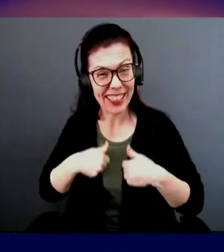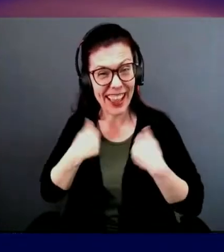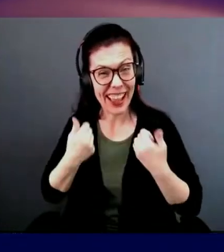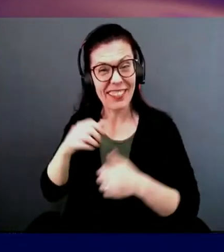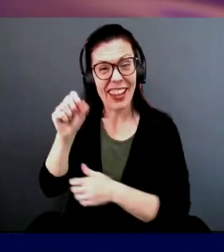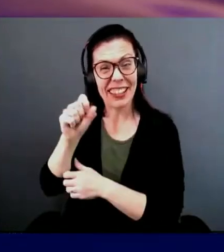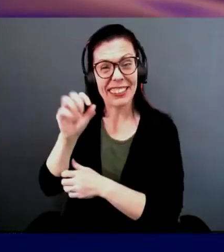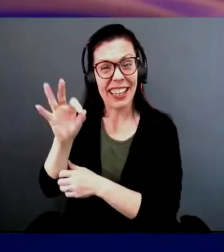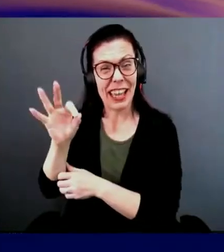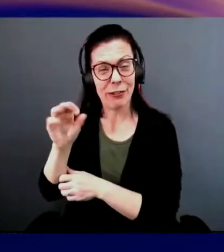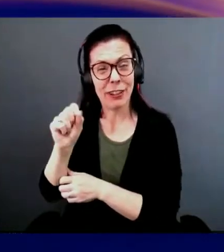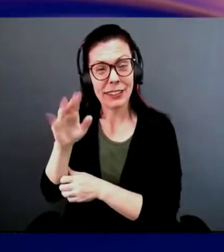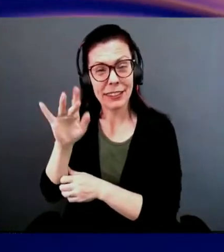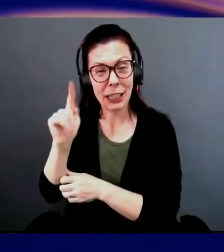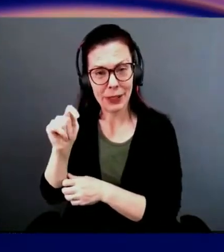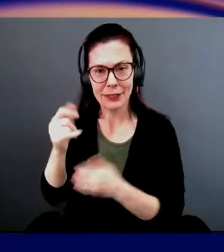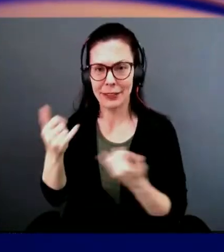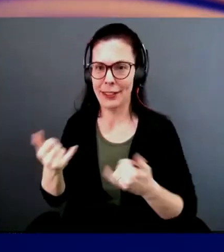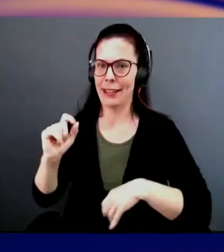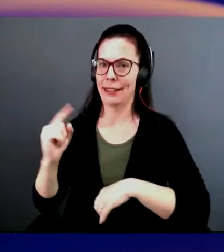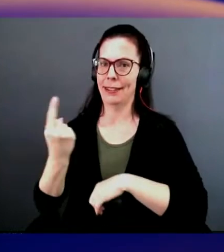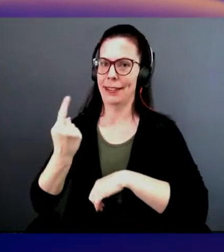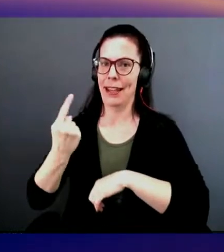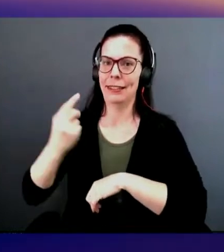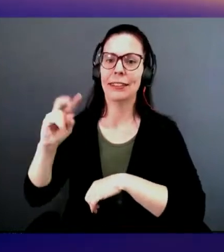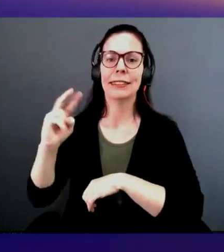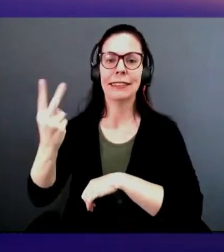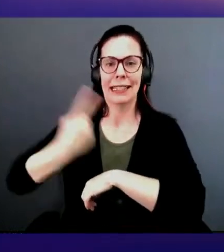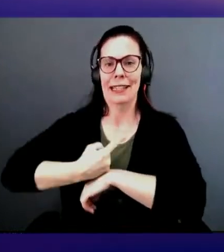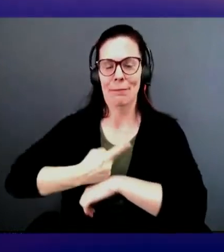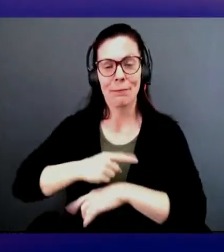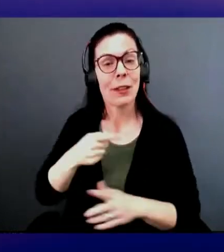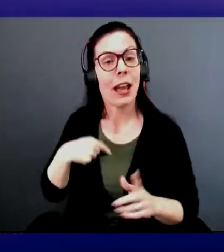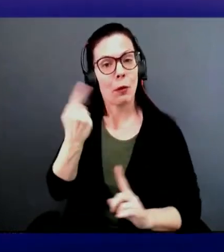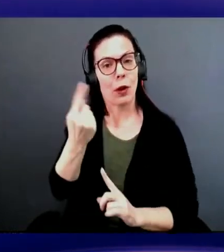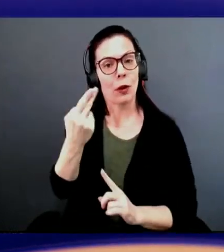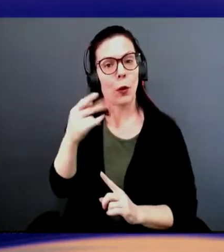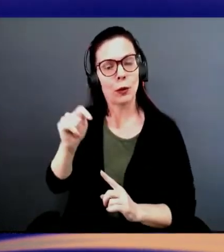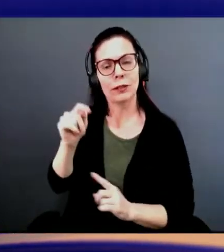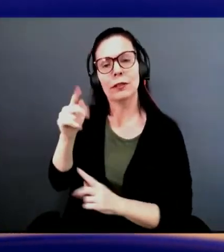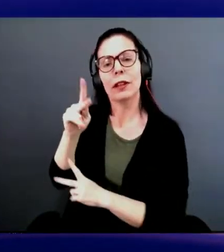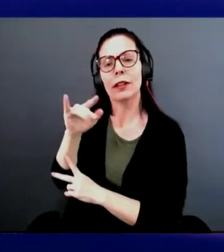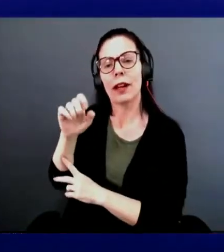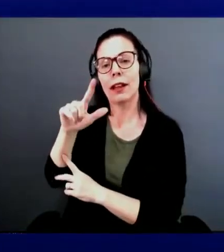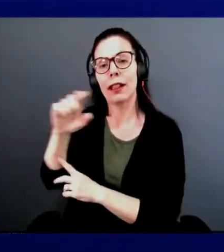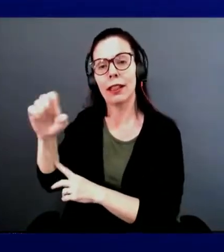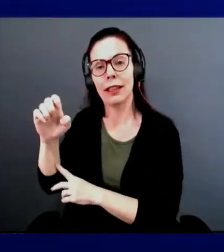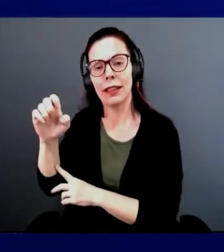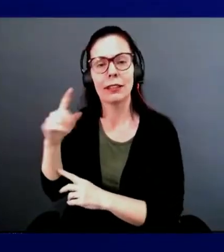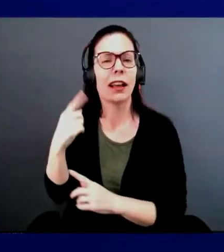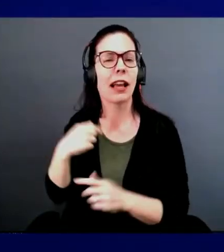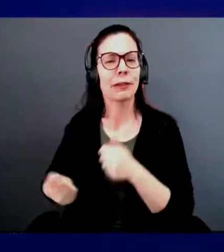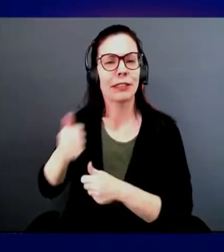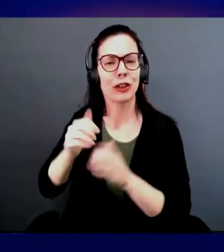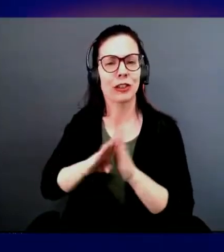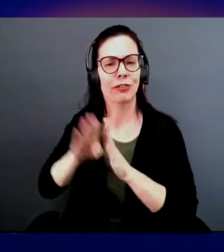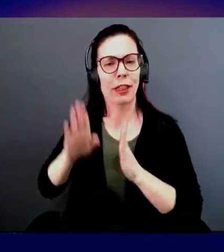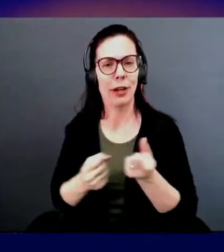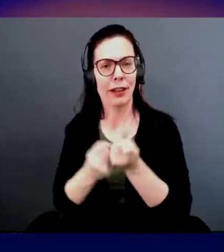This is day two, and I am one of your host Kyle Lee, I am a Senior Developer Advocate from the AWS Amplify team.